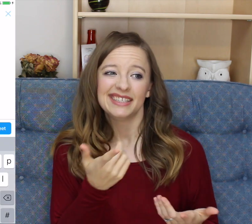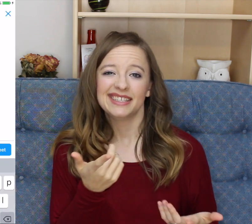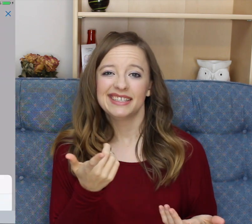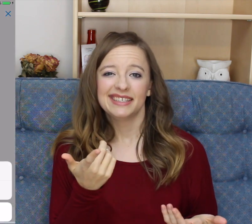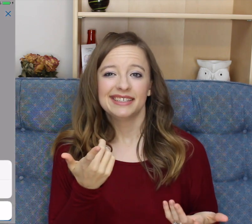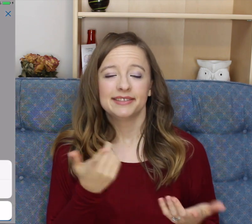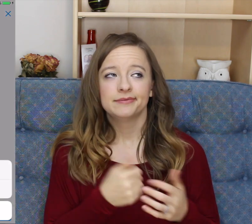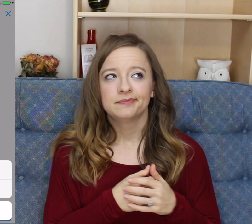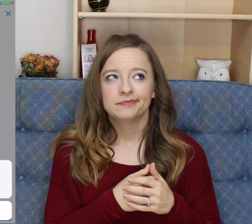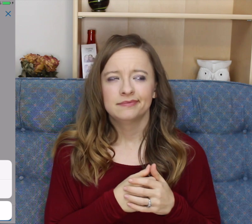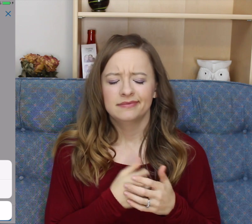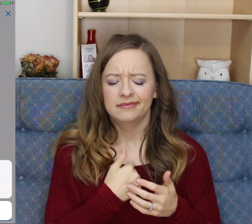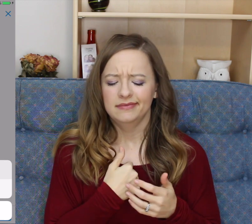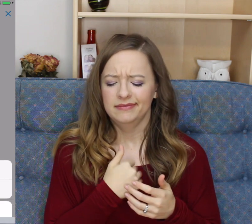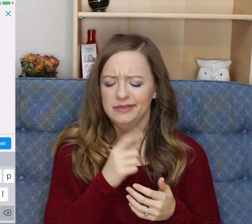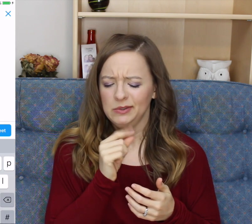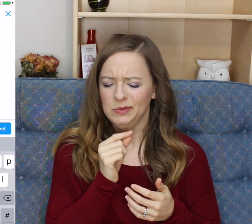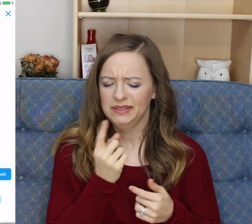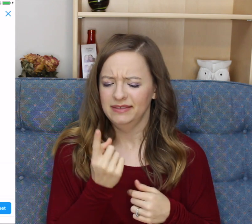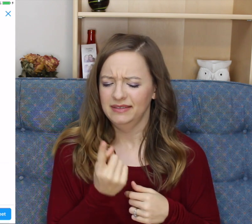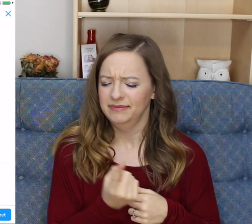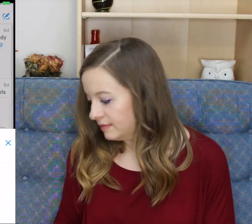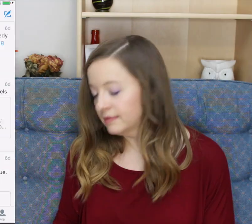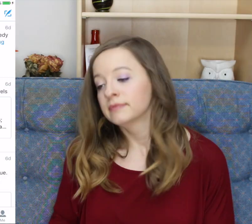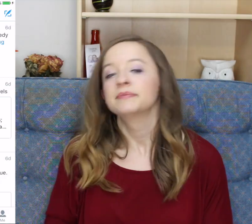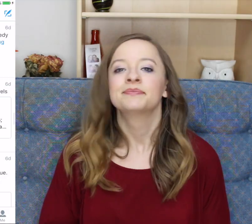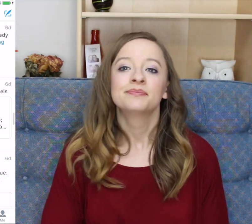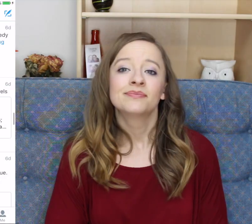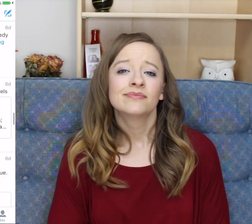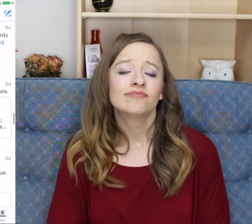oh I was gonna tweet something.